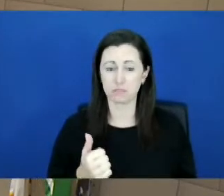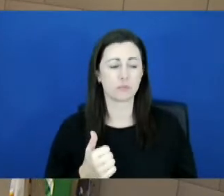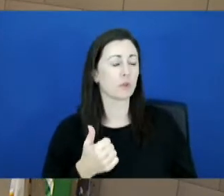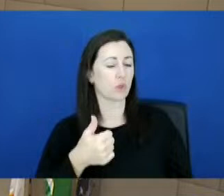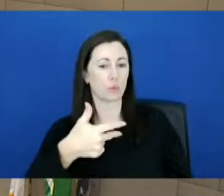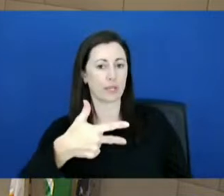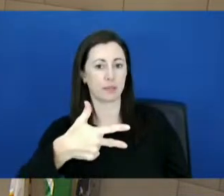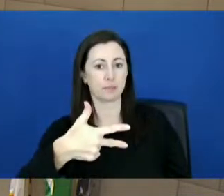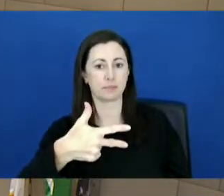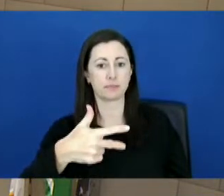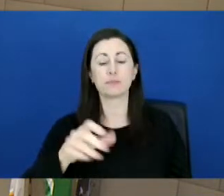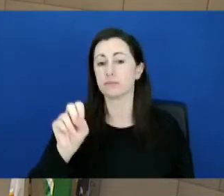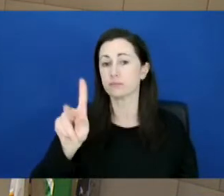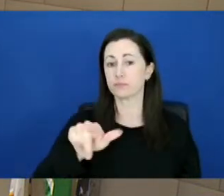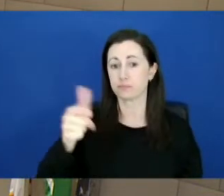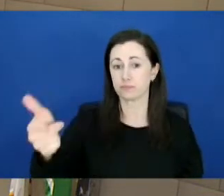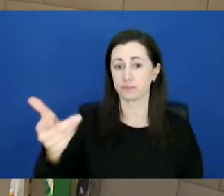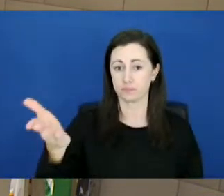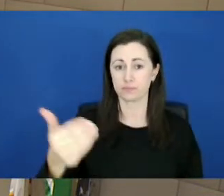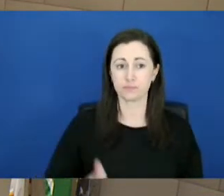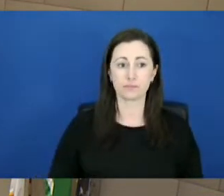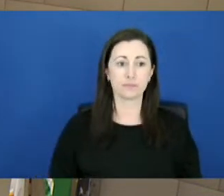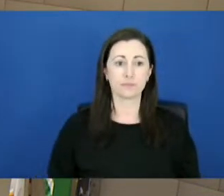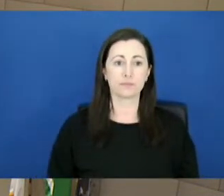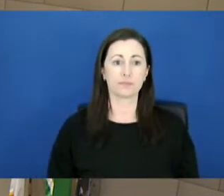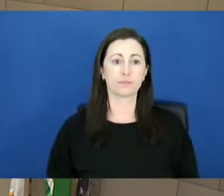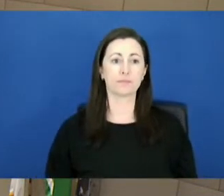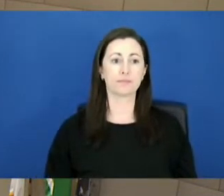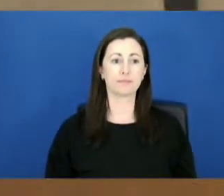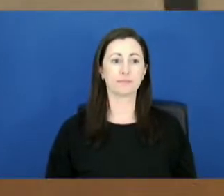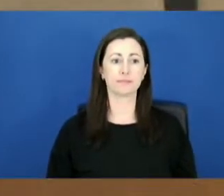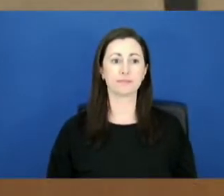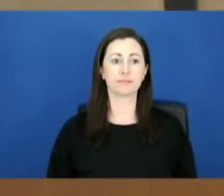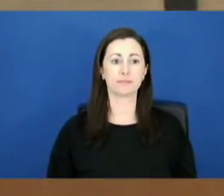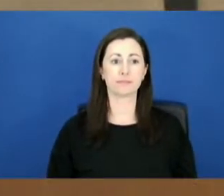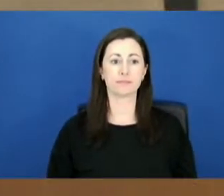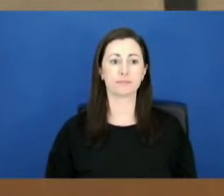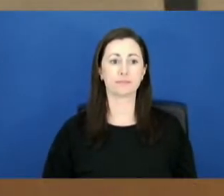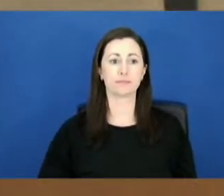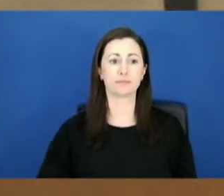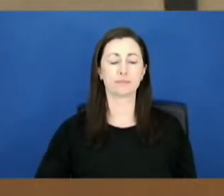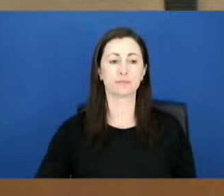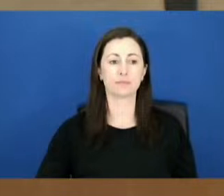FOUR DIFFERENT -- THREE PROJECTS OR FOUR?